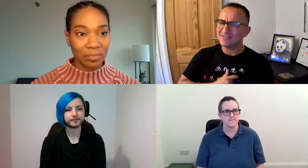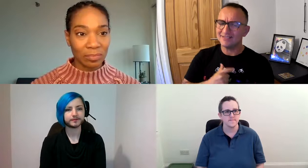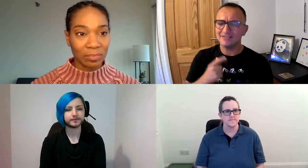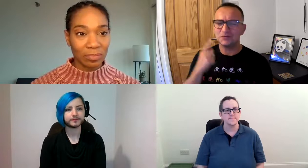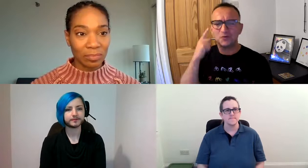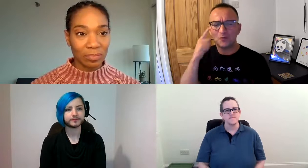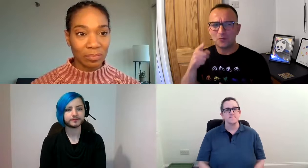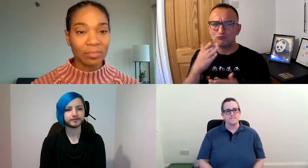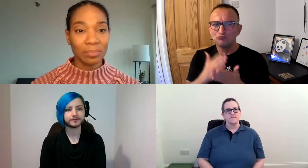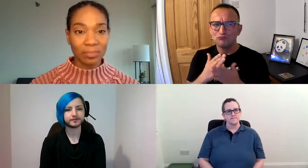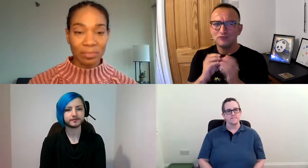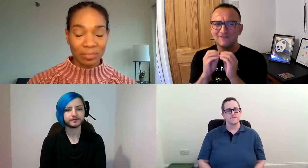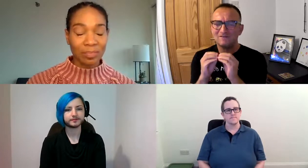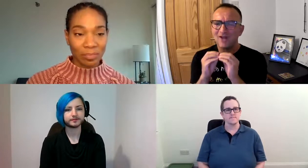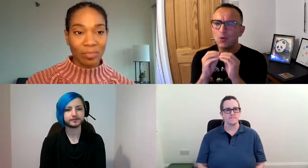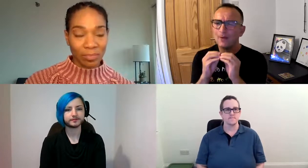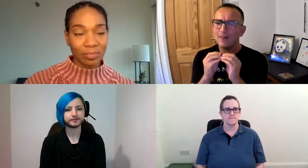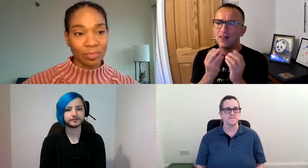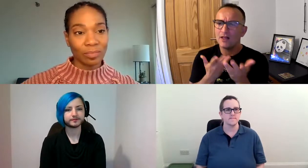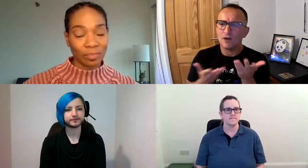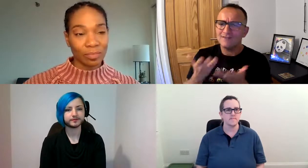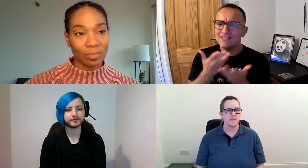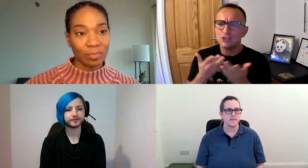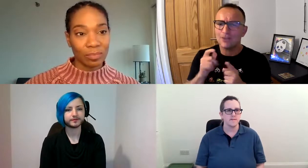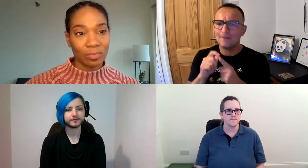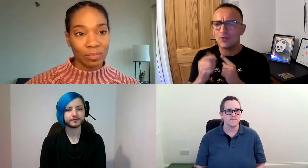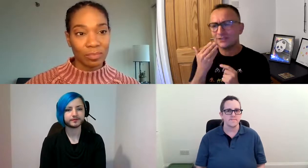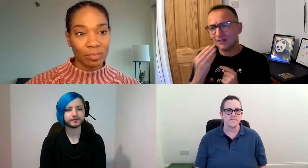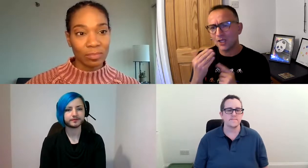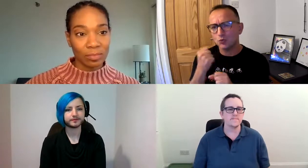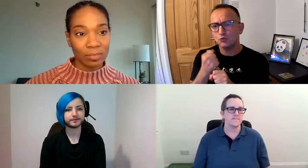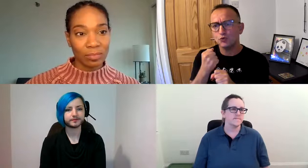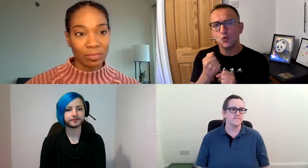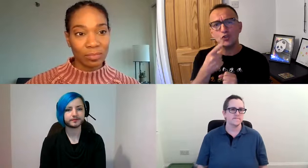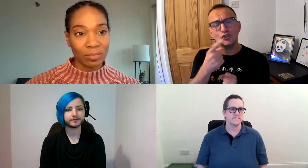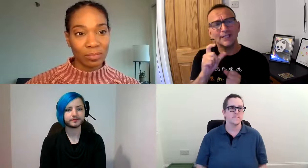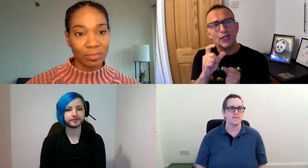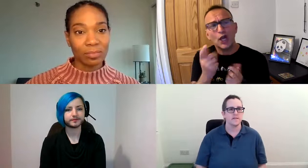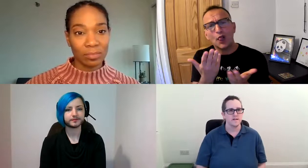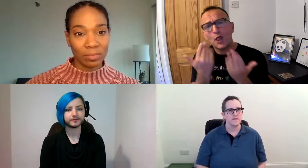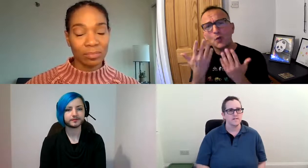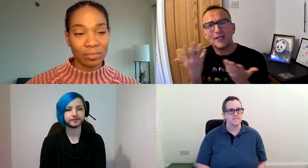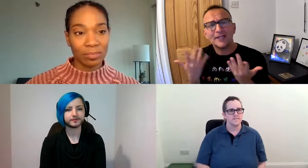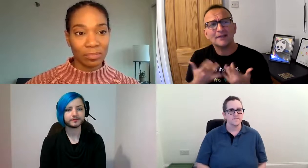Chloe I don't know if there are thoughts on that. Oh